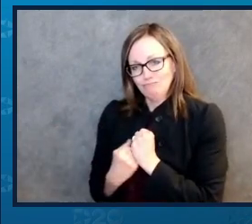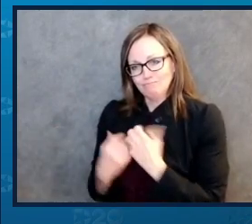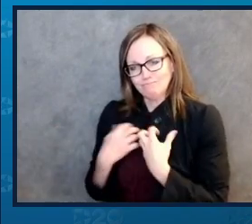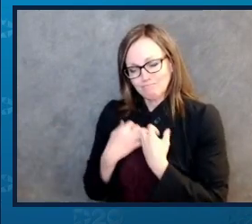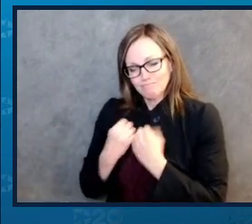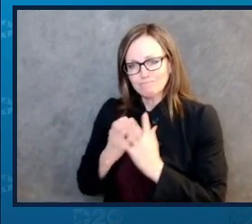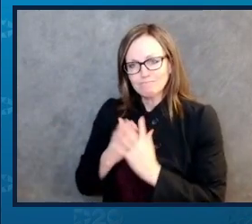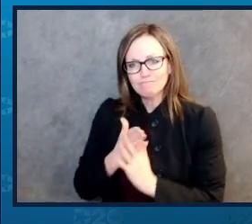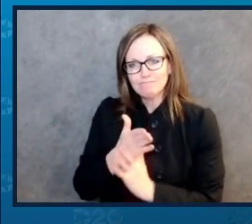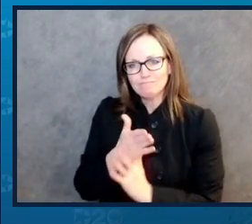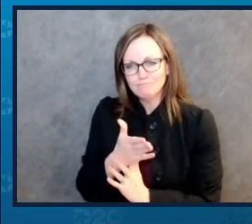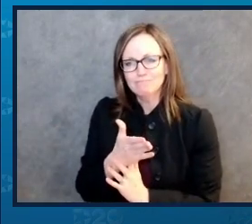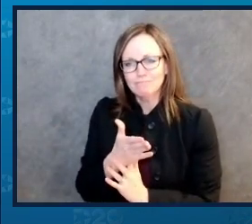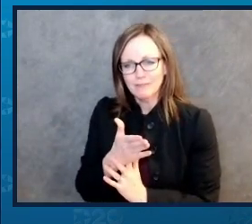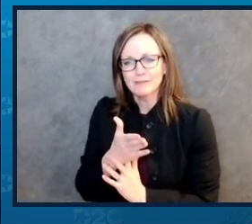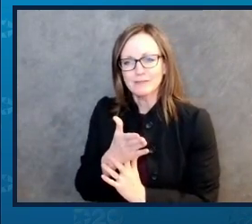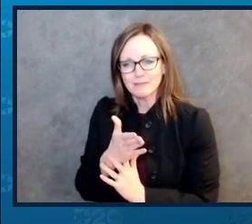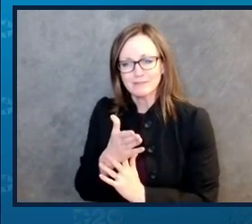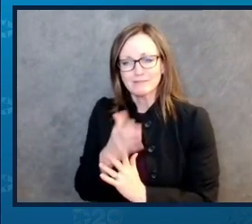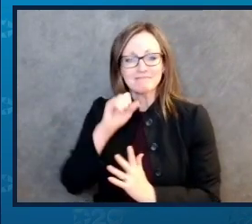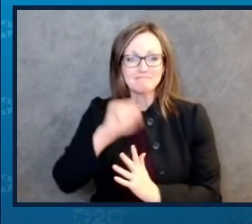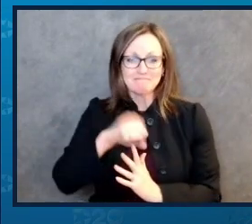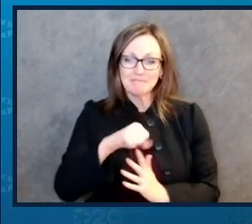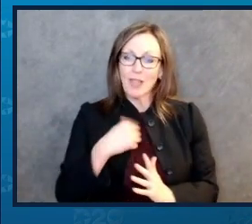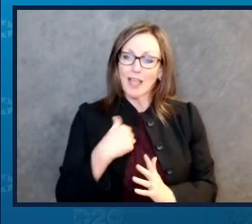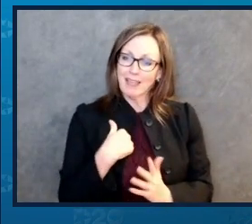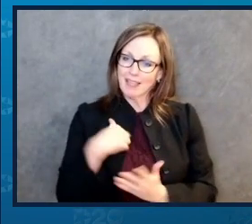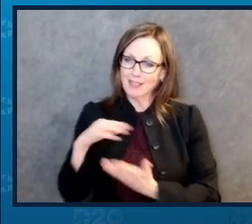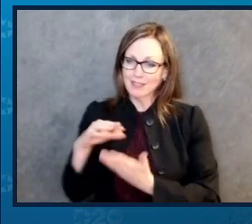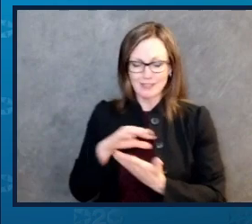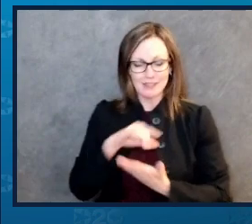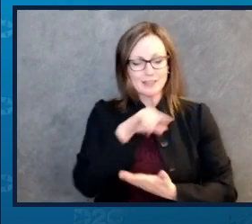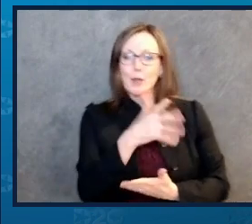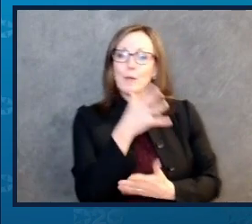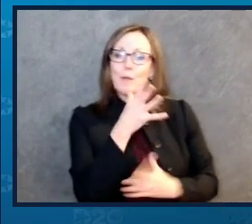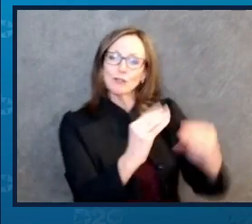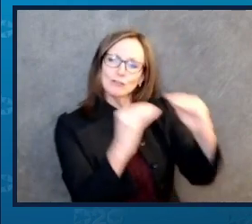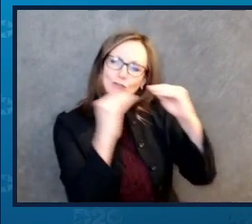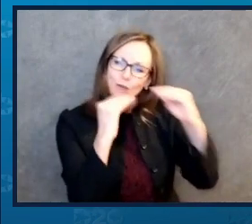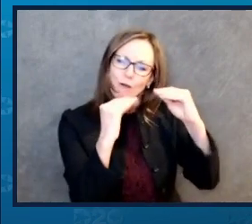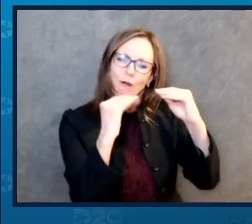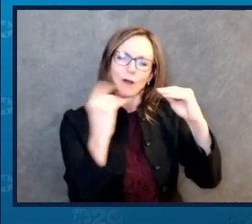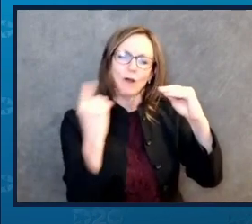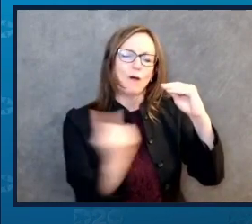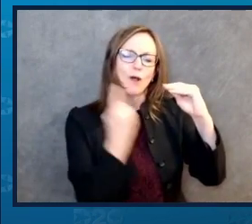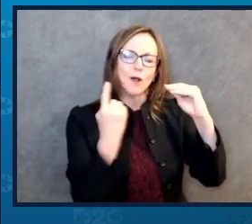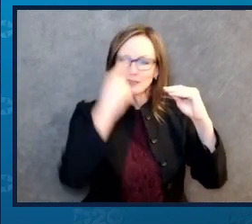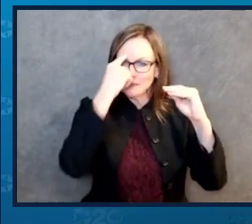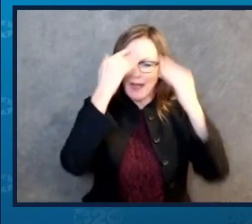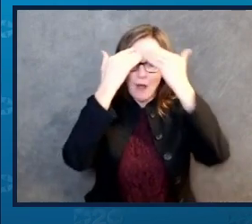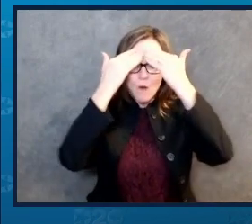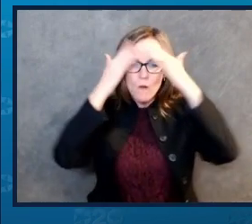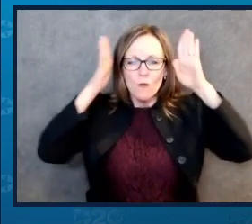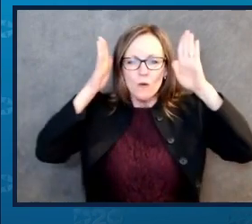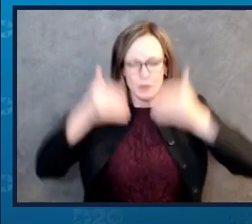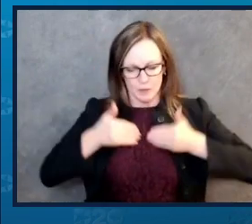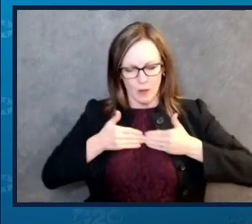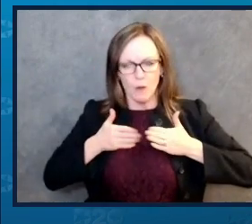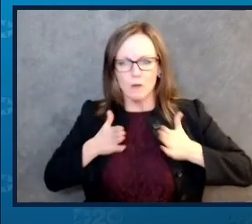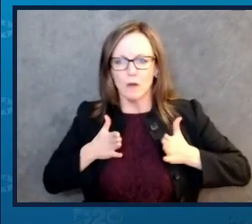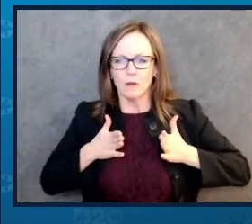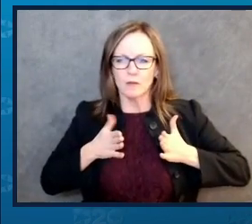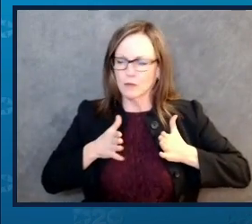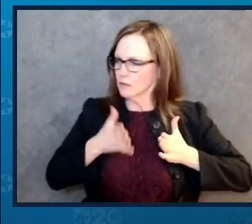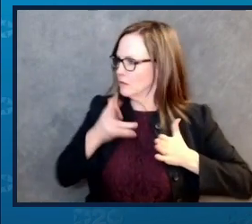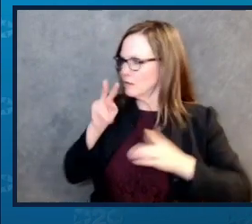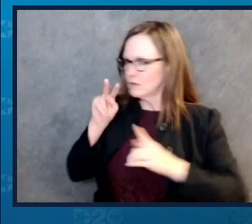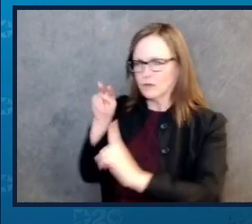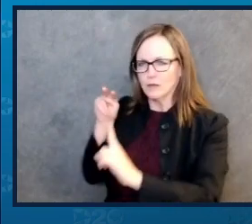SEE A WORLD BEYOND OURSELVES.